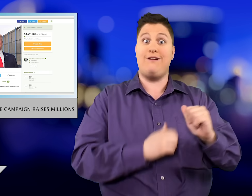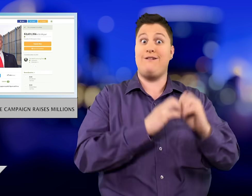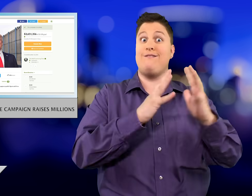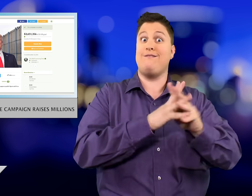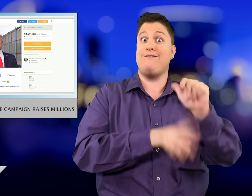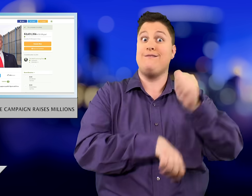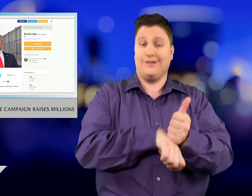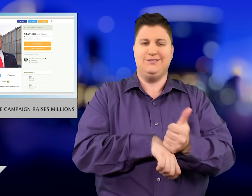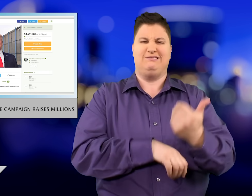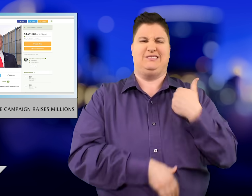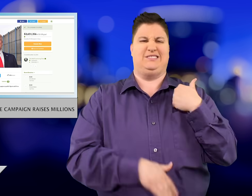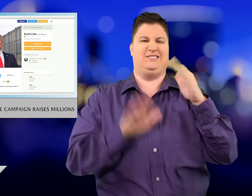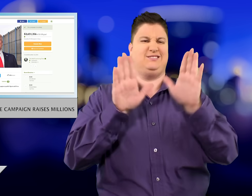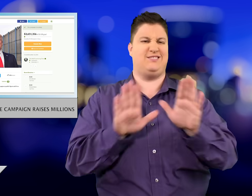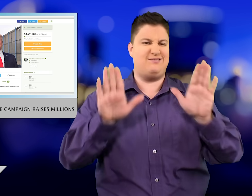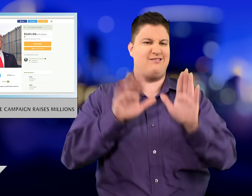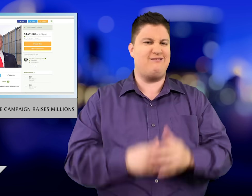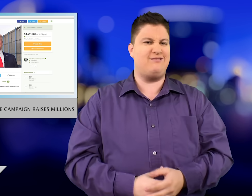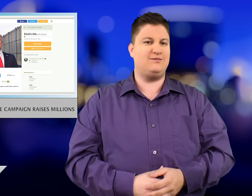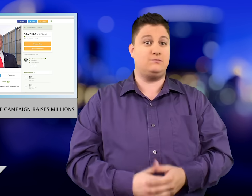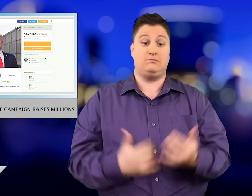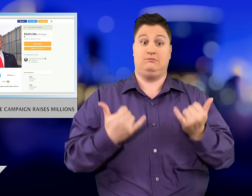The account was created on Sunday.